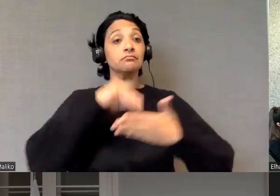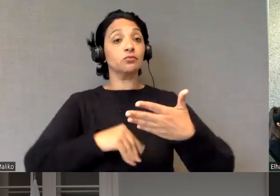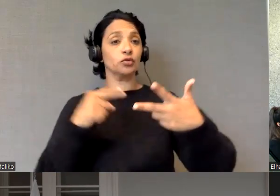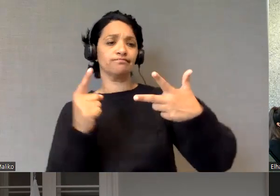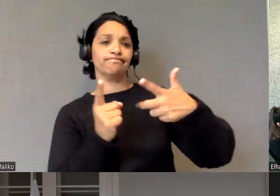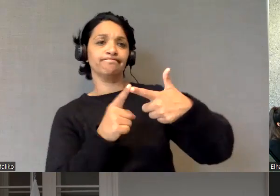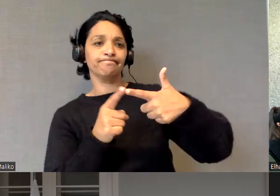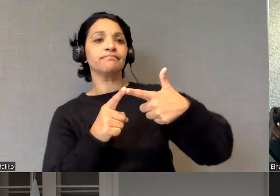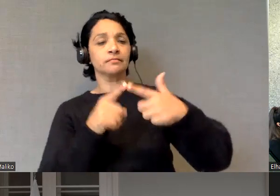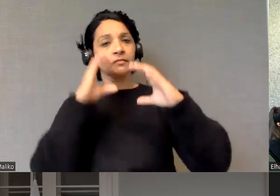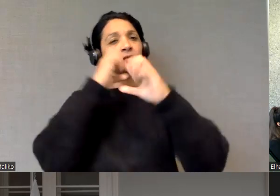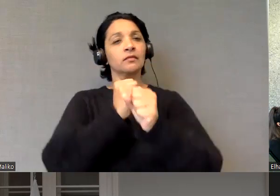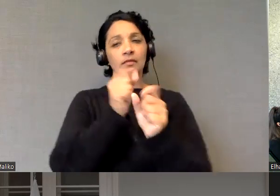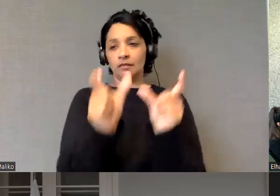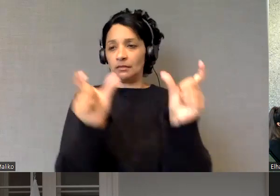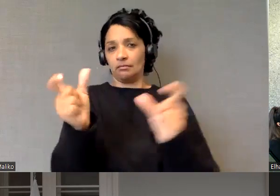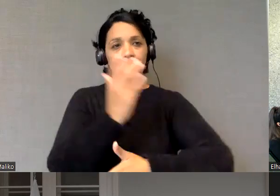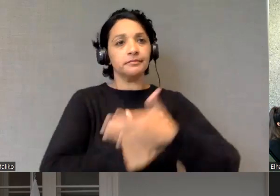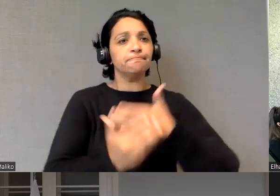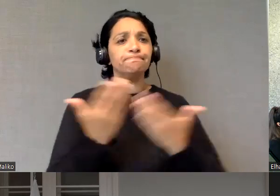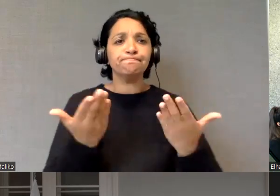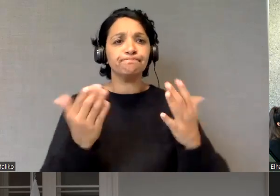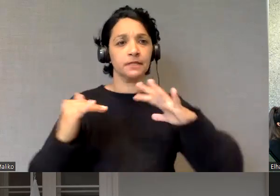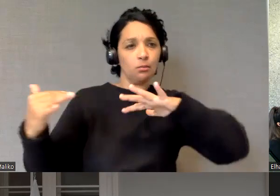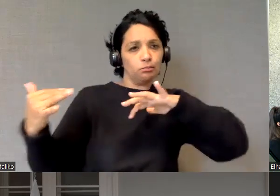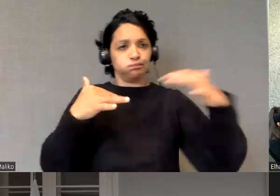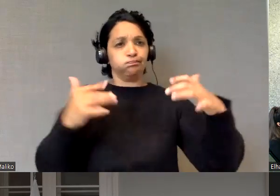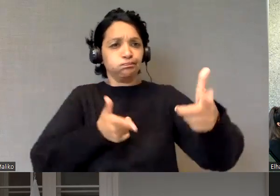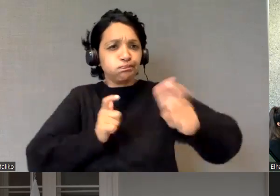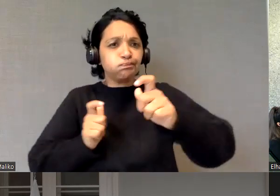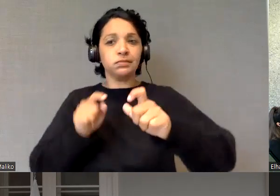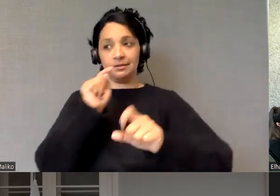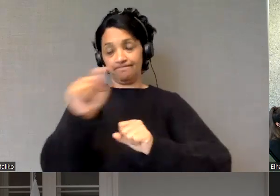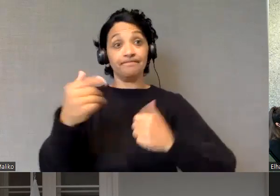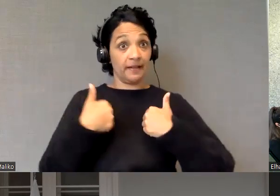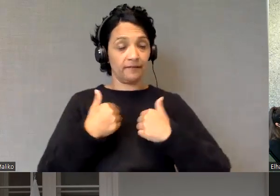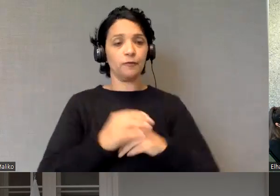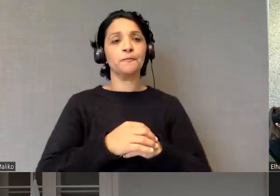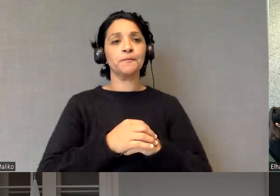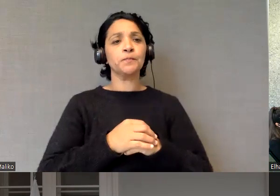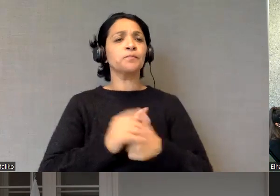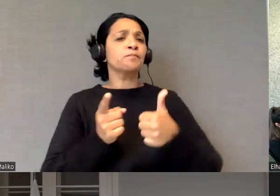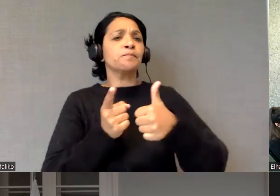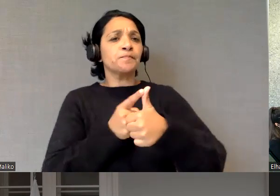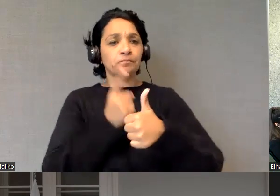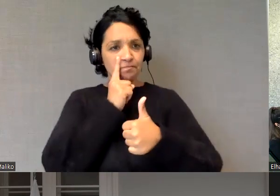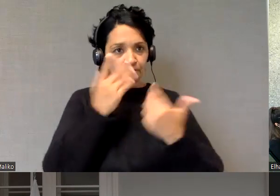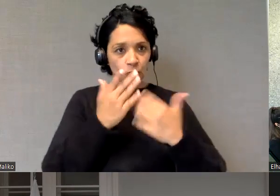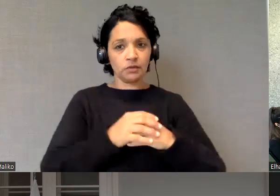the rights of persons with disabilities in the context of armed conflict. Specifically we looked at military operations in peace-keeping operations.